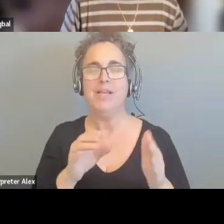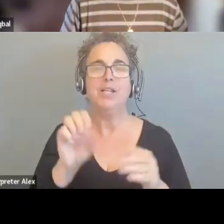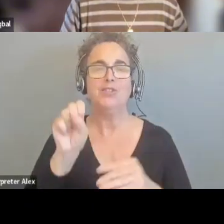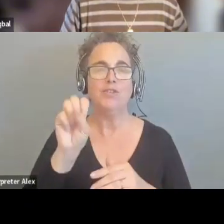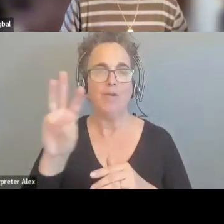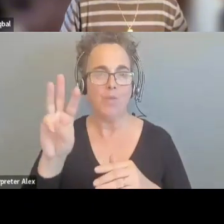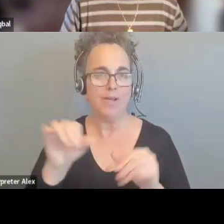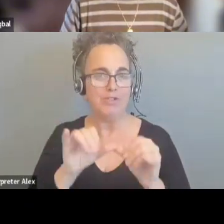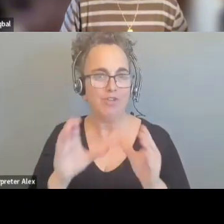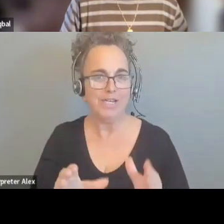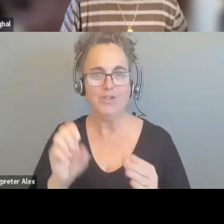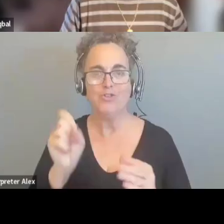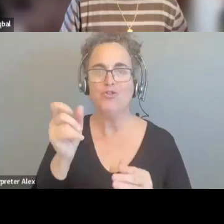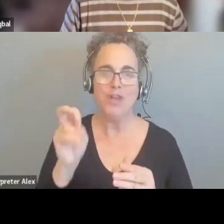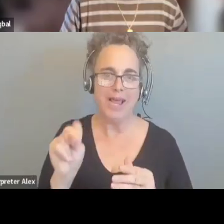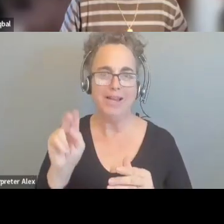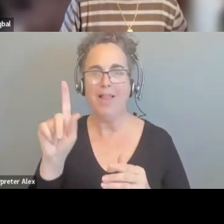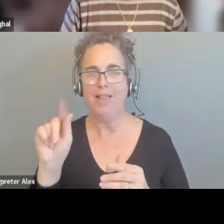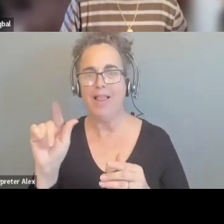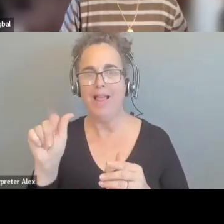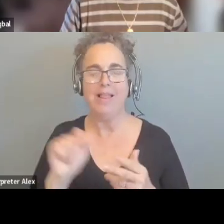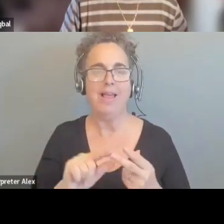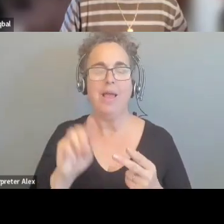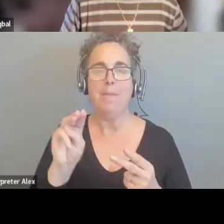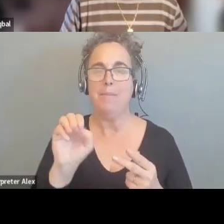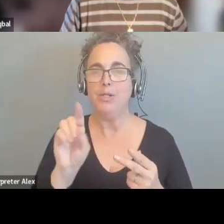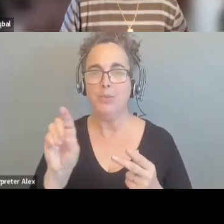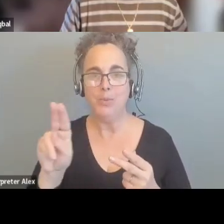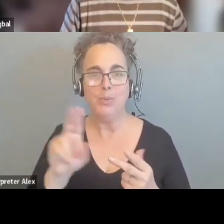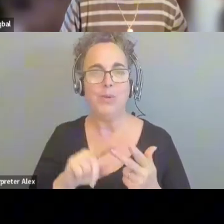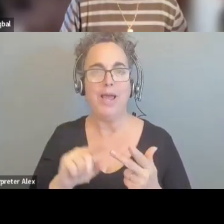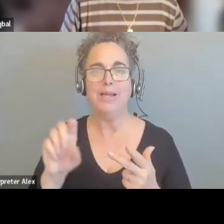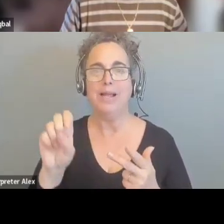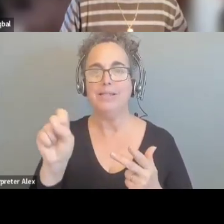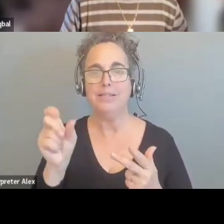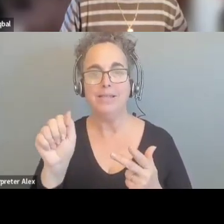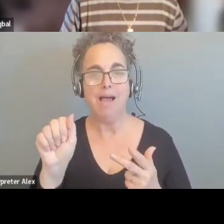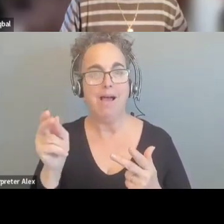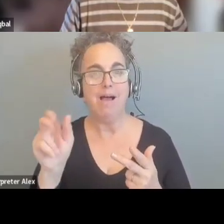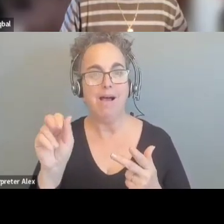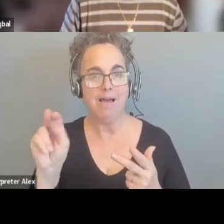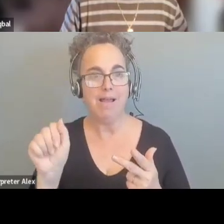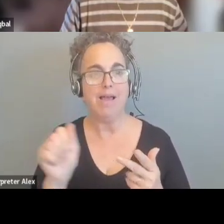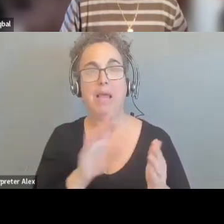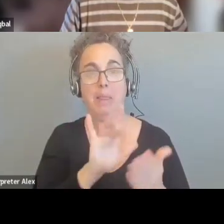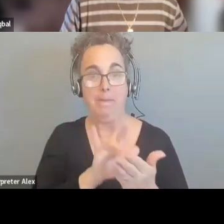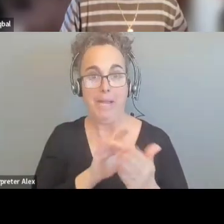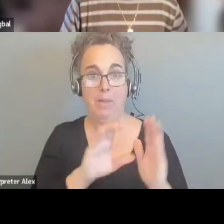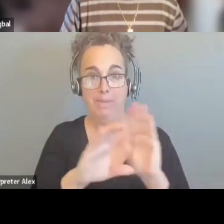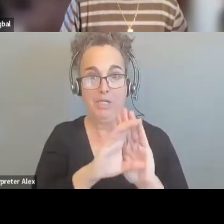So we have Shannon, Lila, Madhu and Sahana over here in the middle. And then on the image all the way